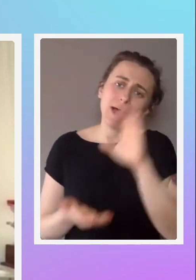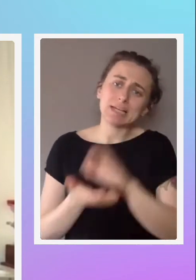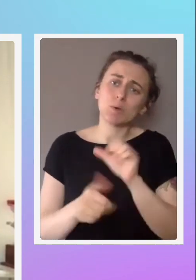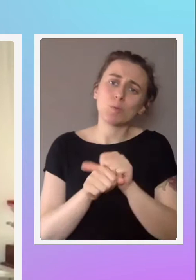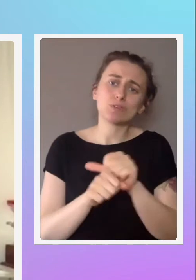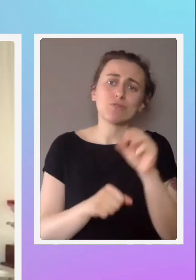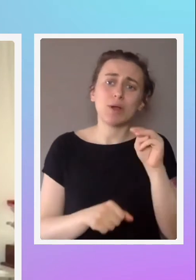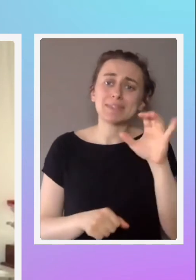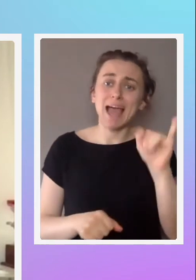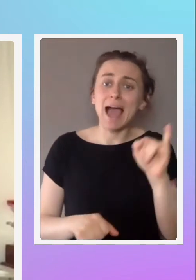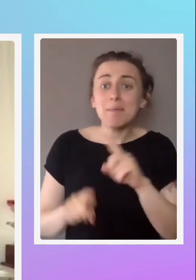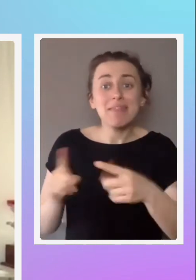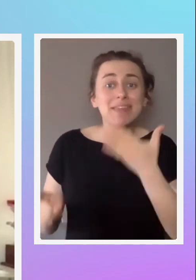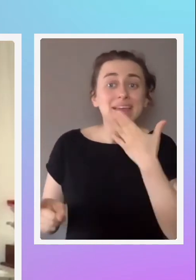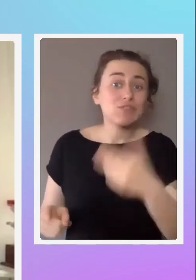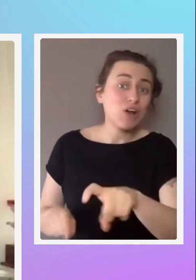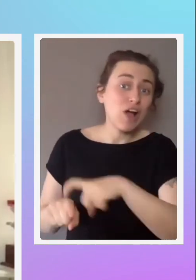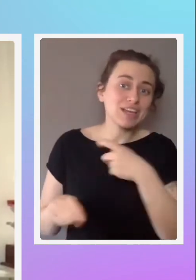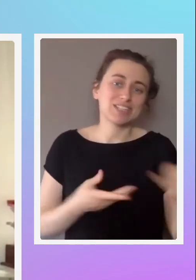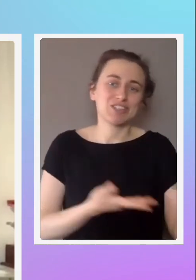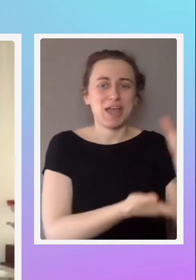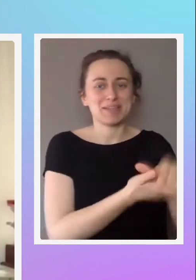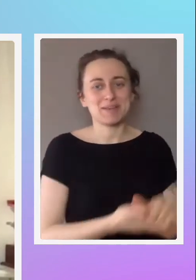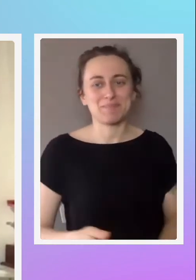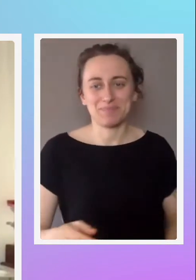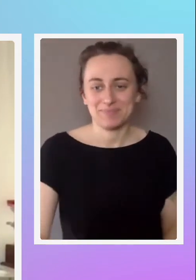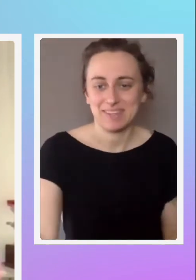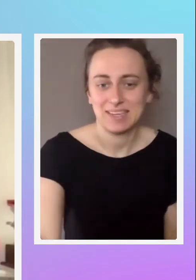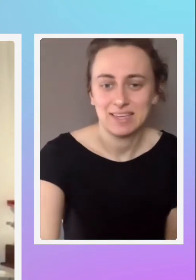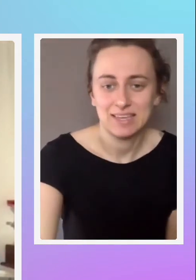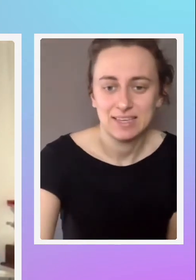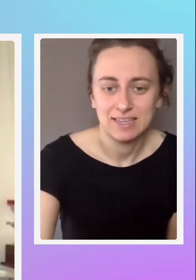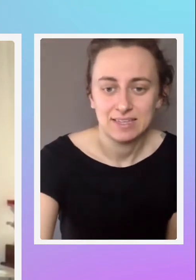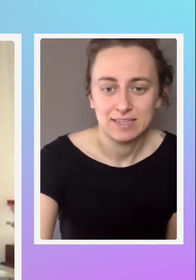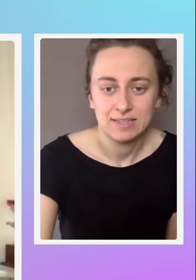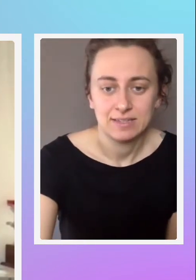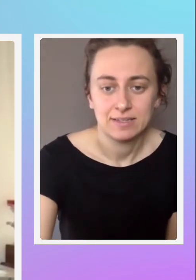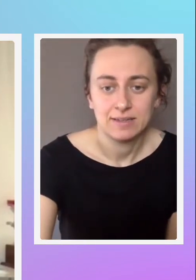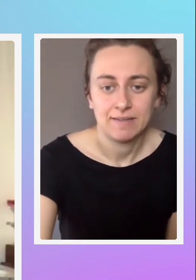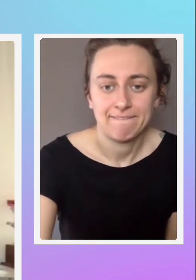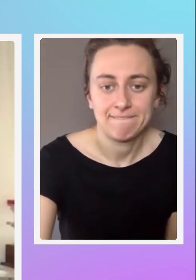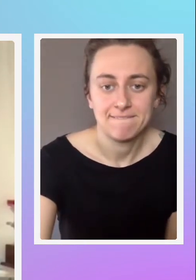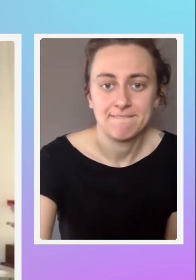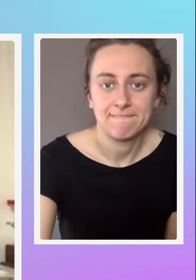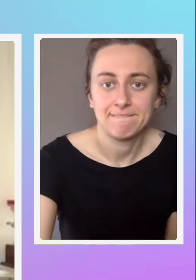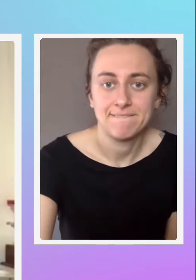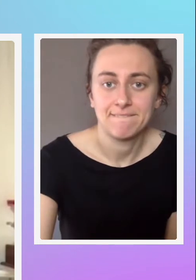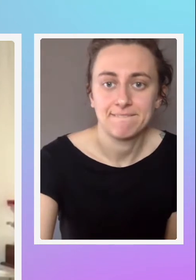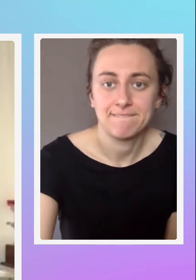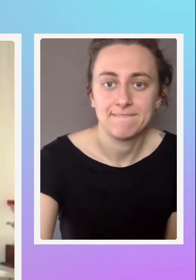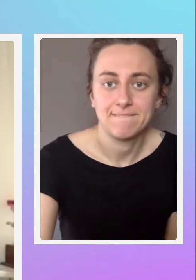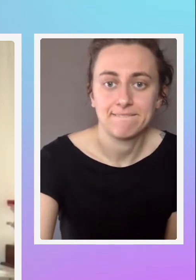but thanks for calling." And then she hangs up. Then she decides that there are words that she hasn't heard